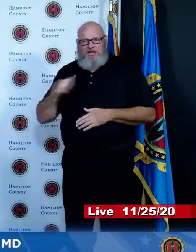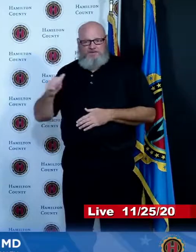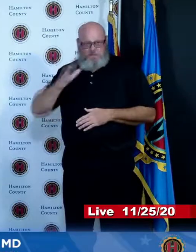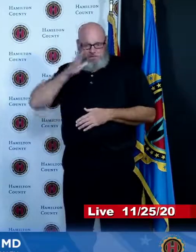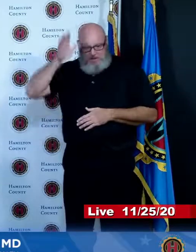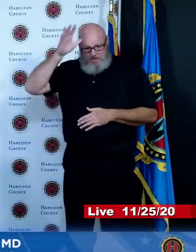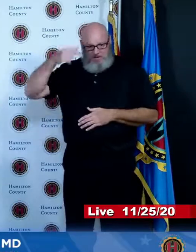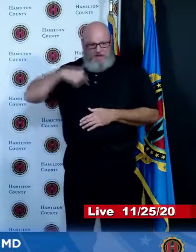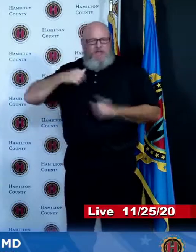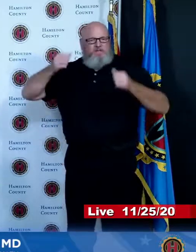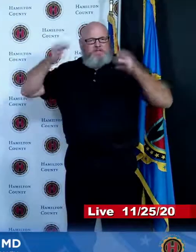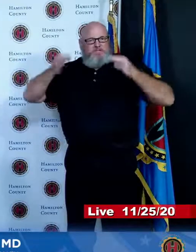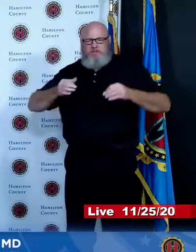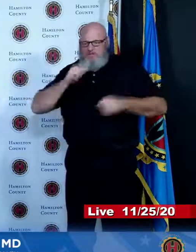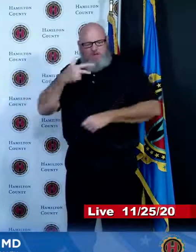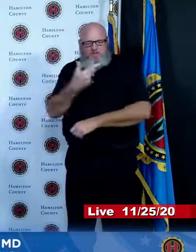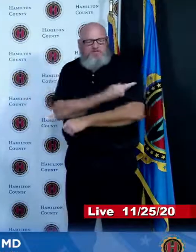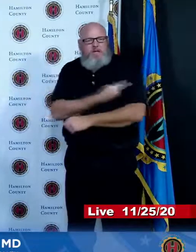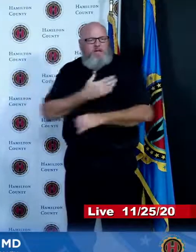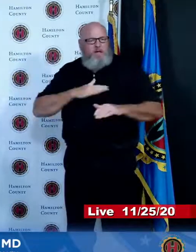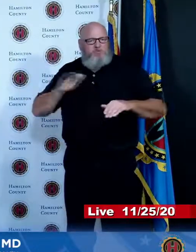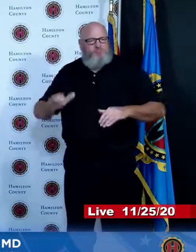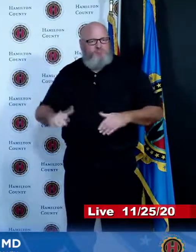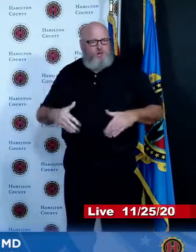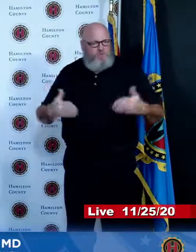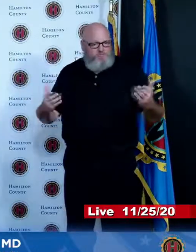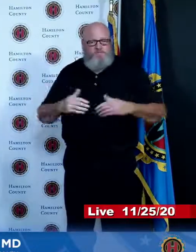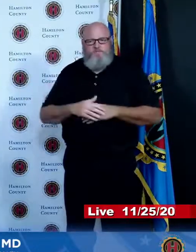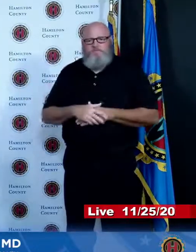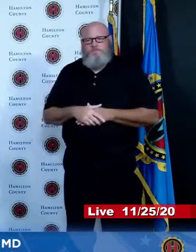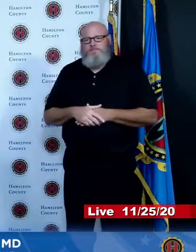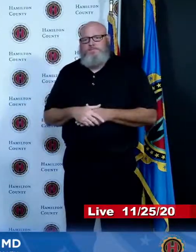follow then all these other precautions of you know staying home and avoiding large crowds and